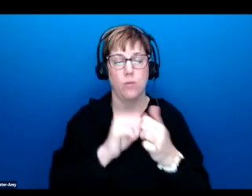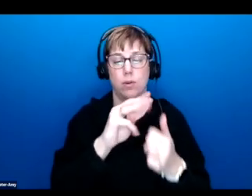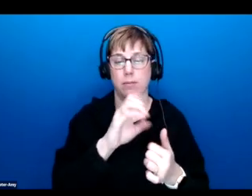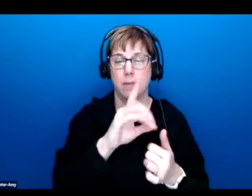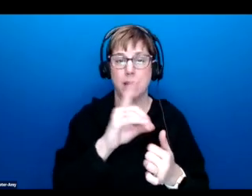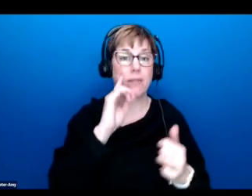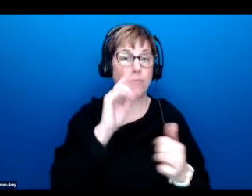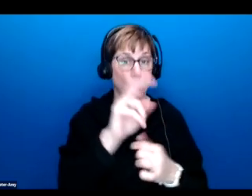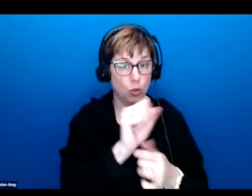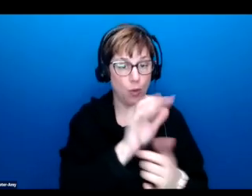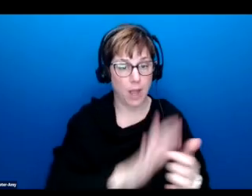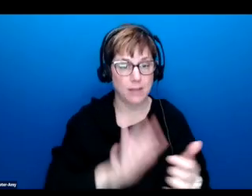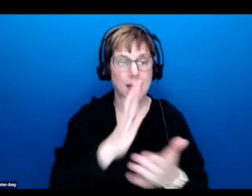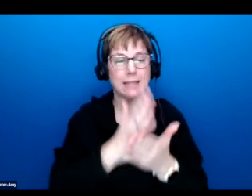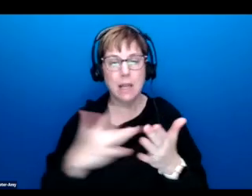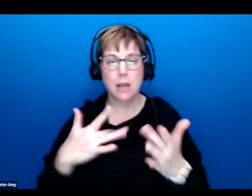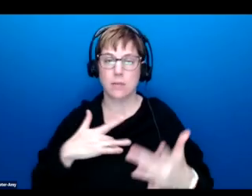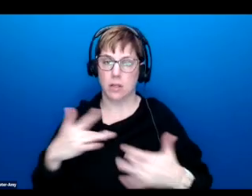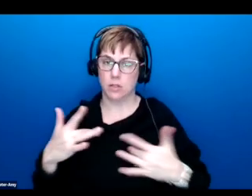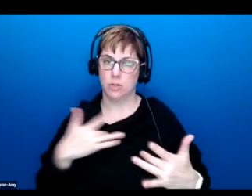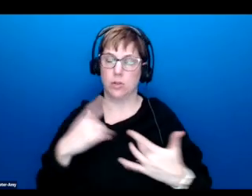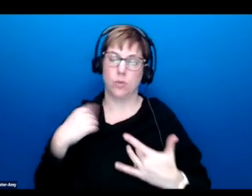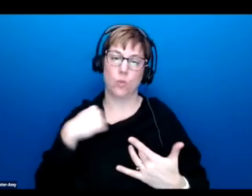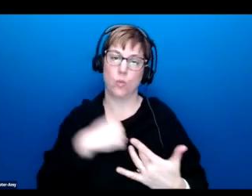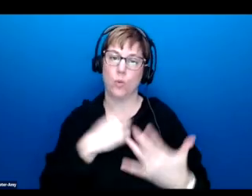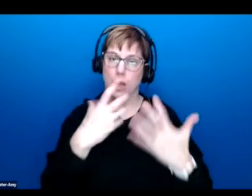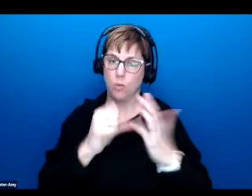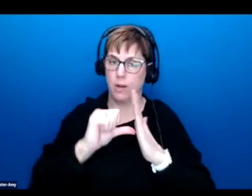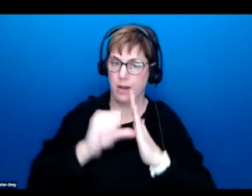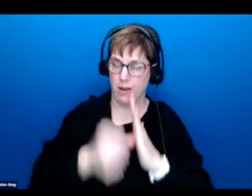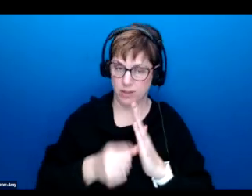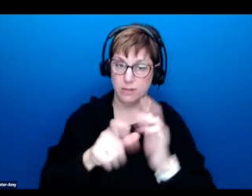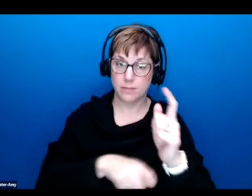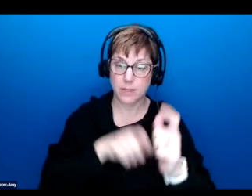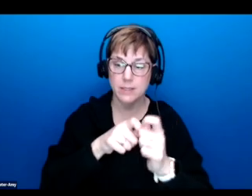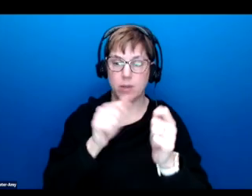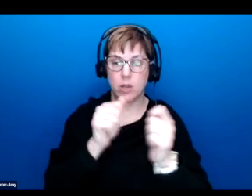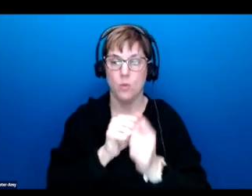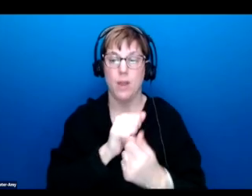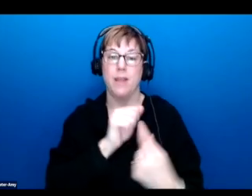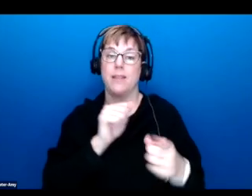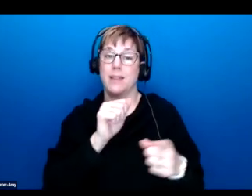there are some concerns that we want to point out, particularly with the quality of the data.